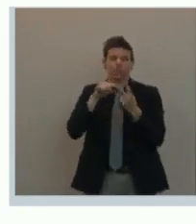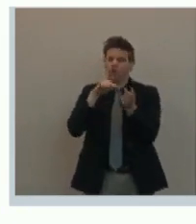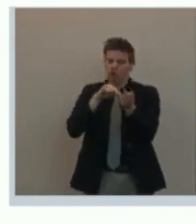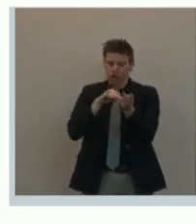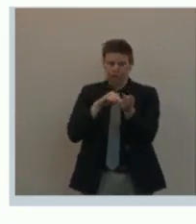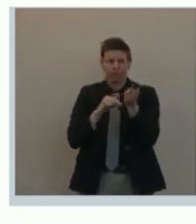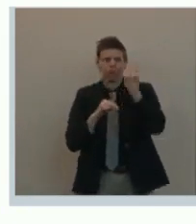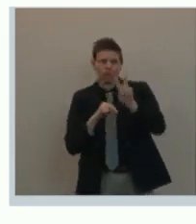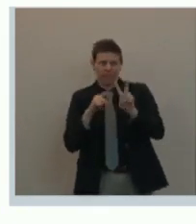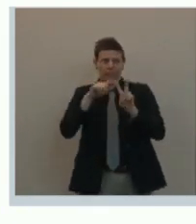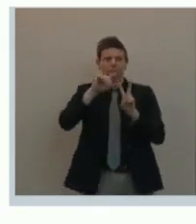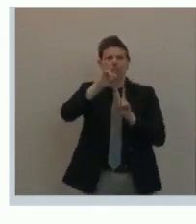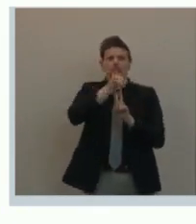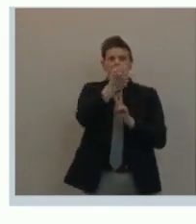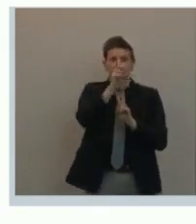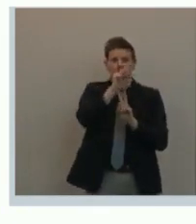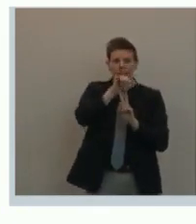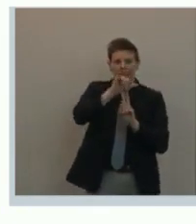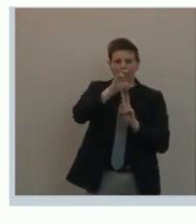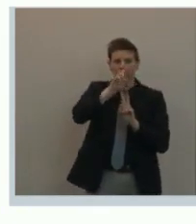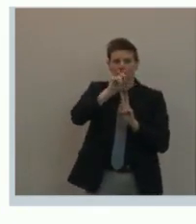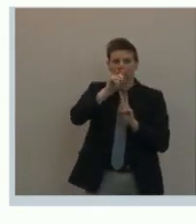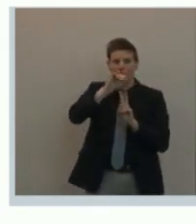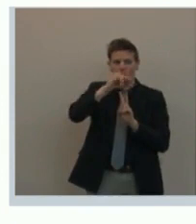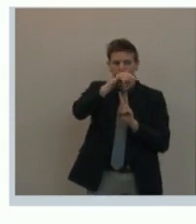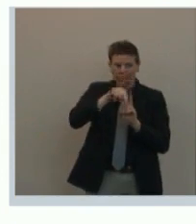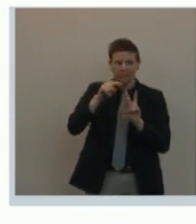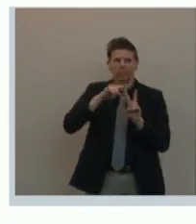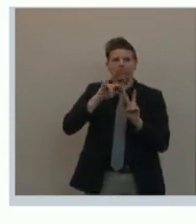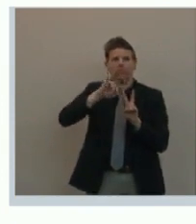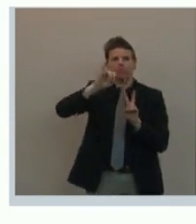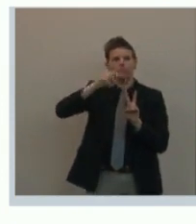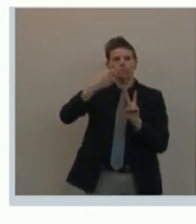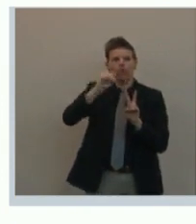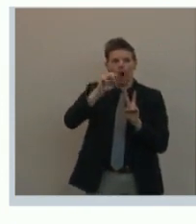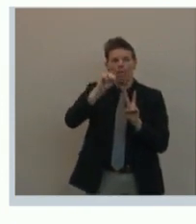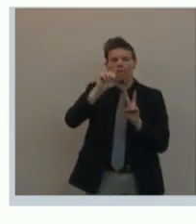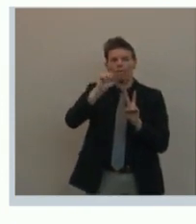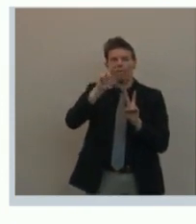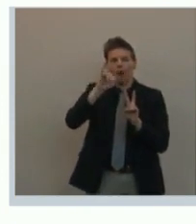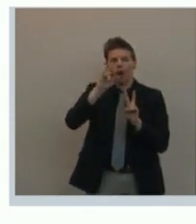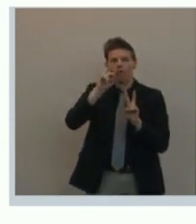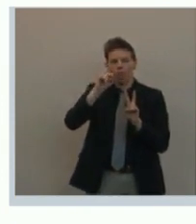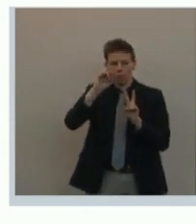I WANT YOU TO SEE THIS PHOTO BECAUSE THIS IS A DOCTOR AND A NURSE.